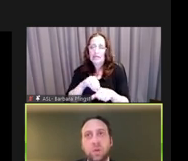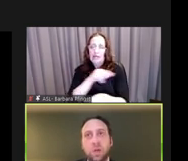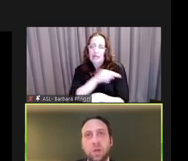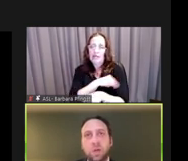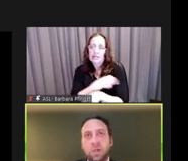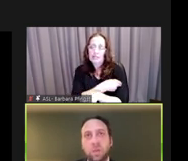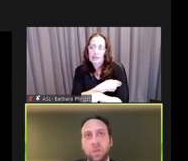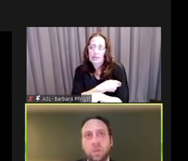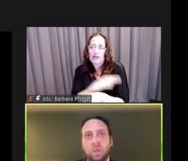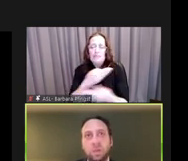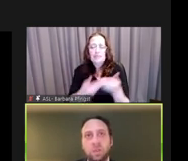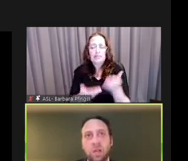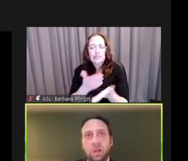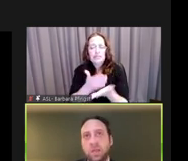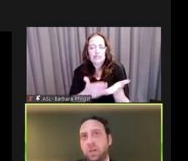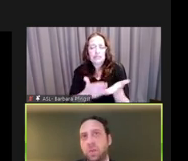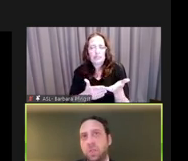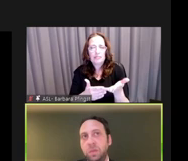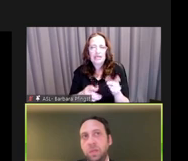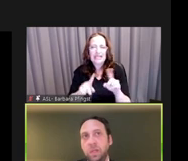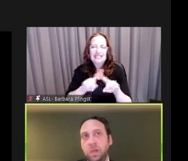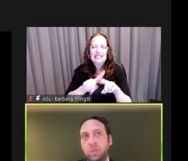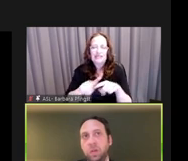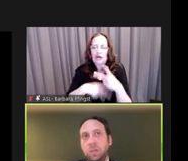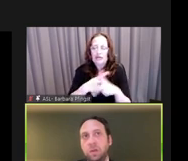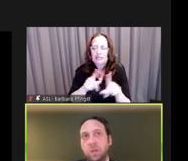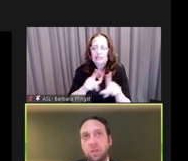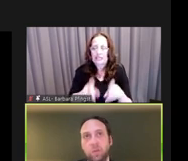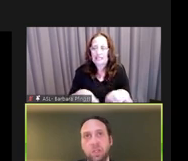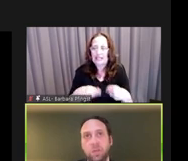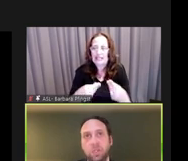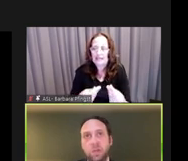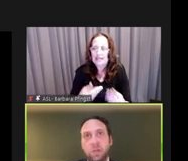require participation of the child. That could be something like an auditory brain stem response,